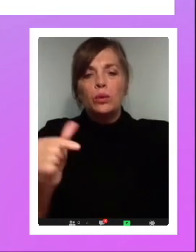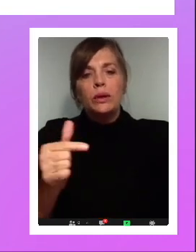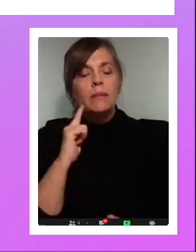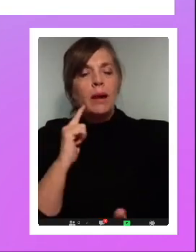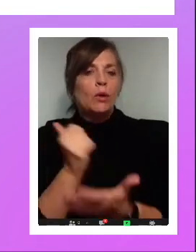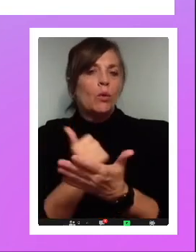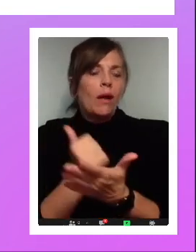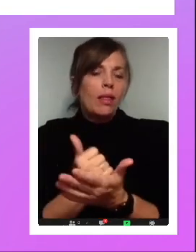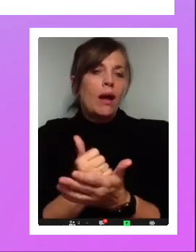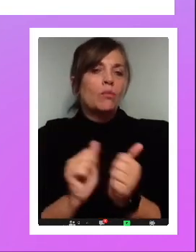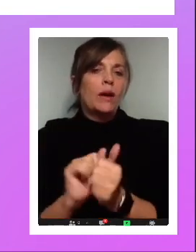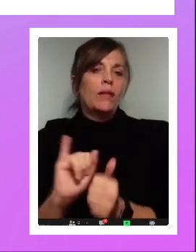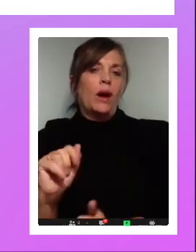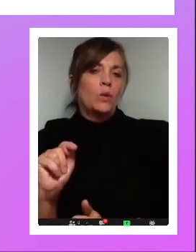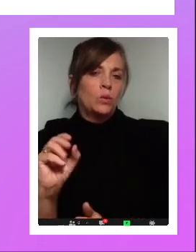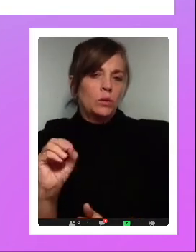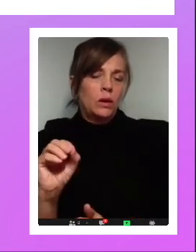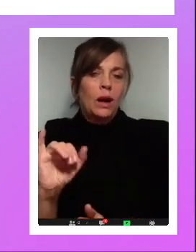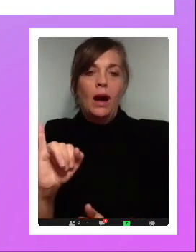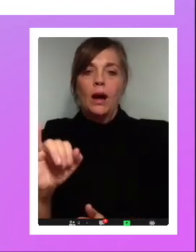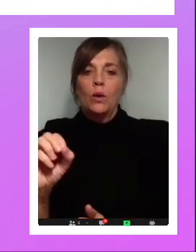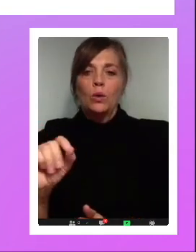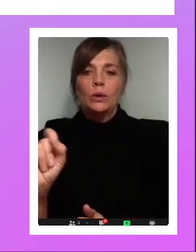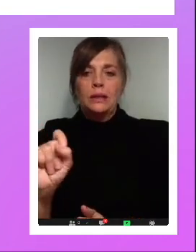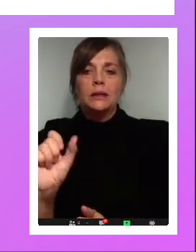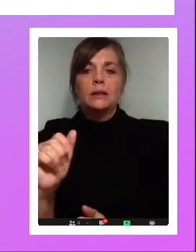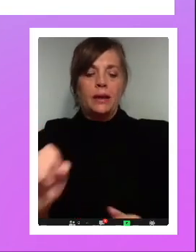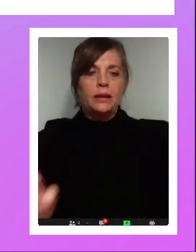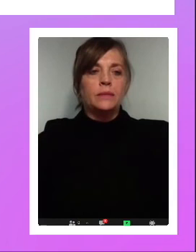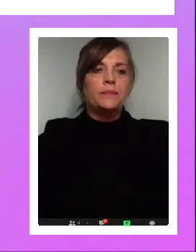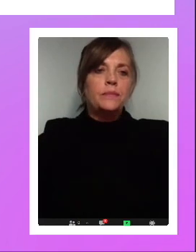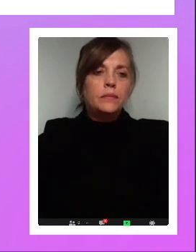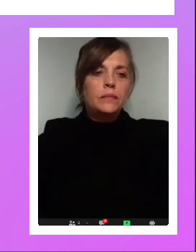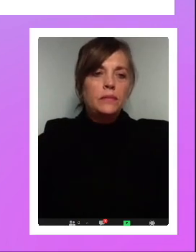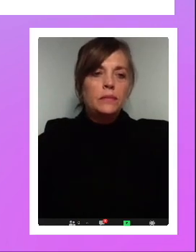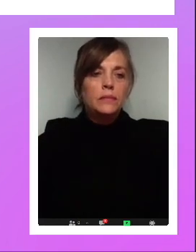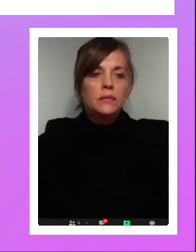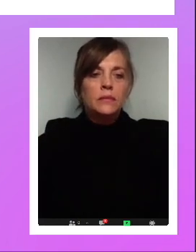but I certainly eager to see the IOT concept applied